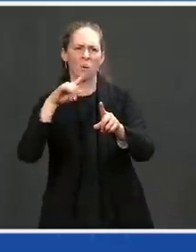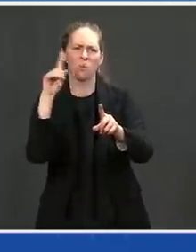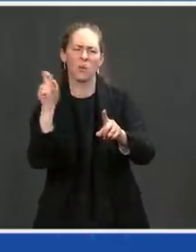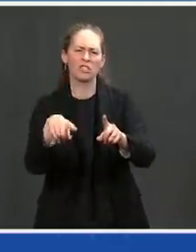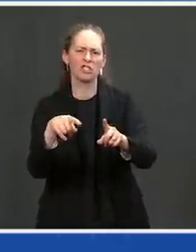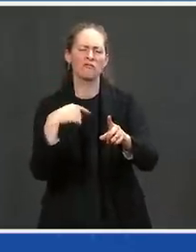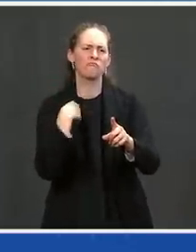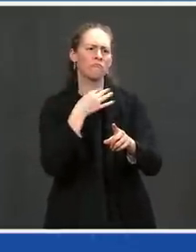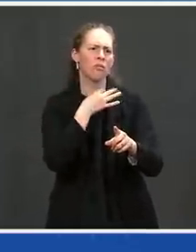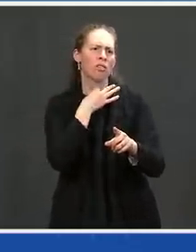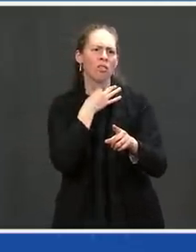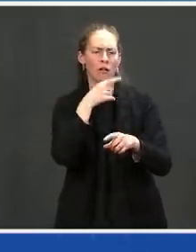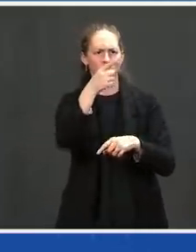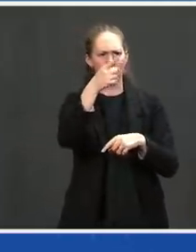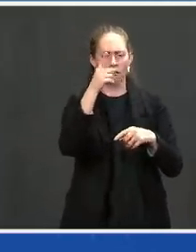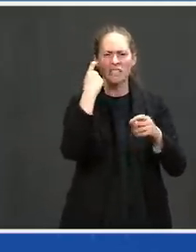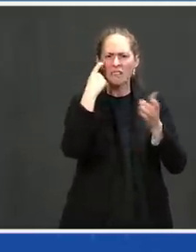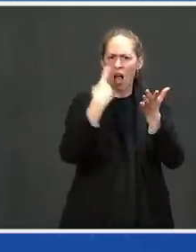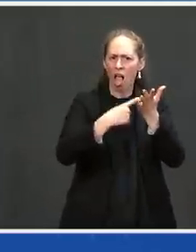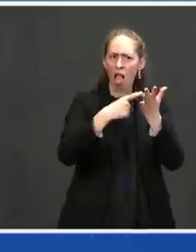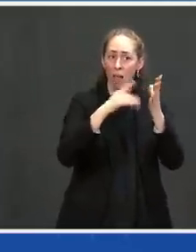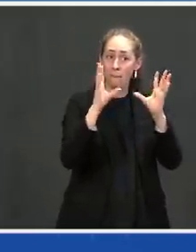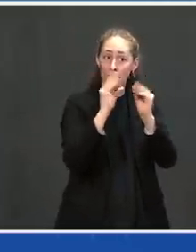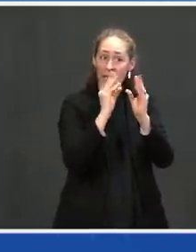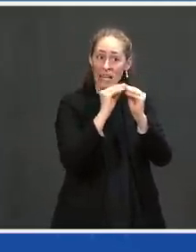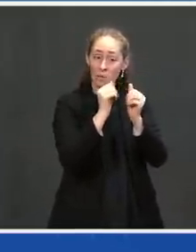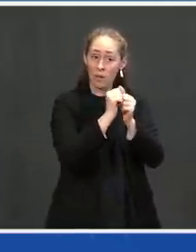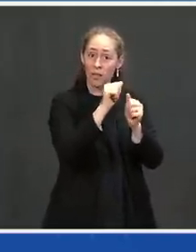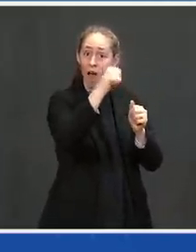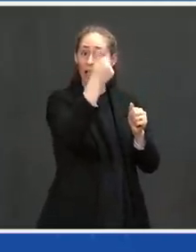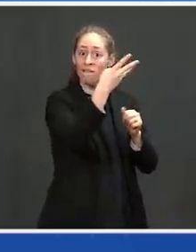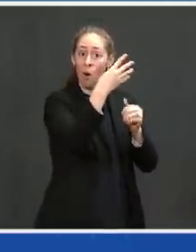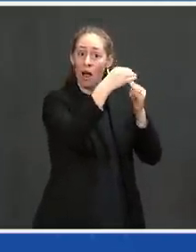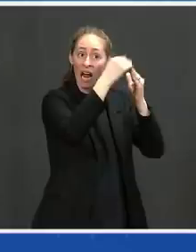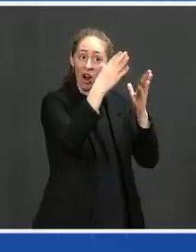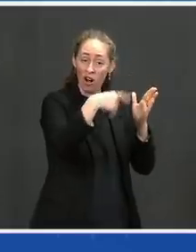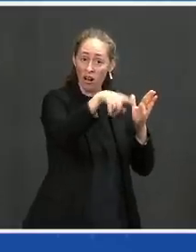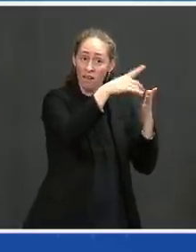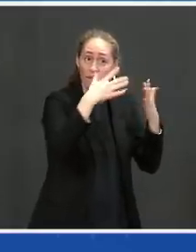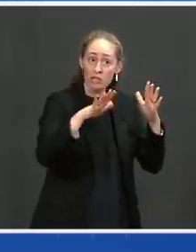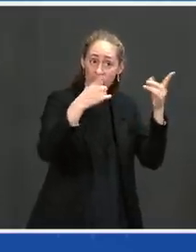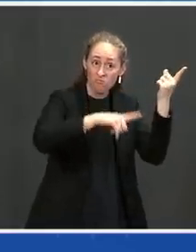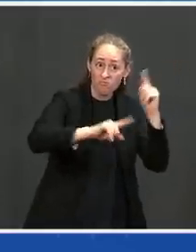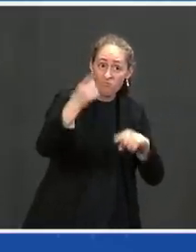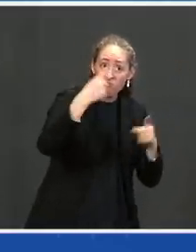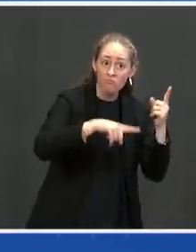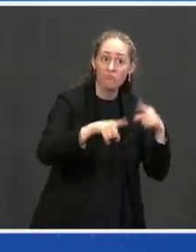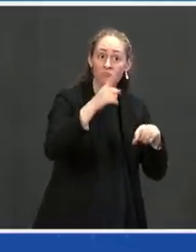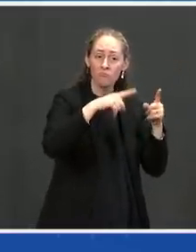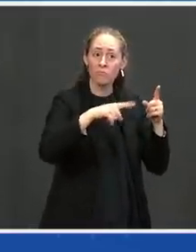to make these decisions about sanctions? Or — The President: No, that's not where I make the decision; that's where I make sure